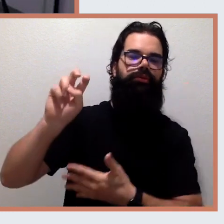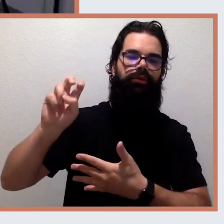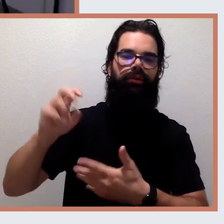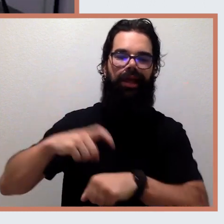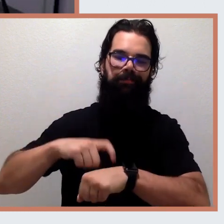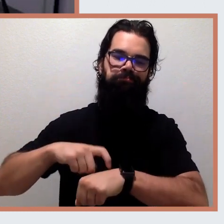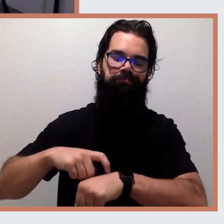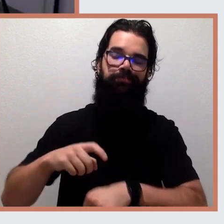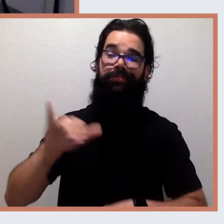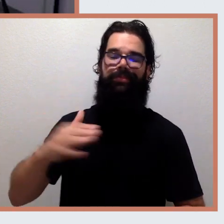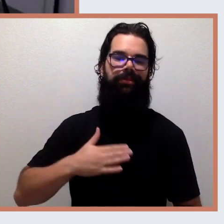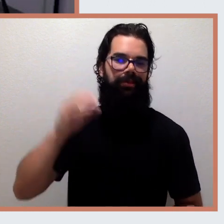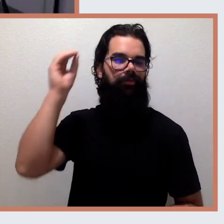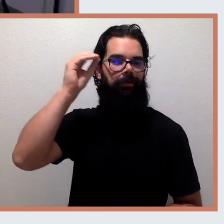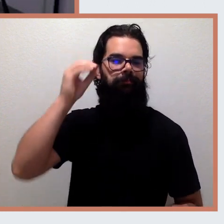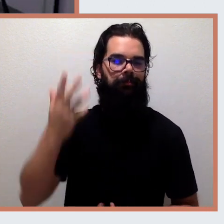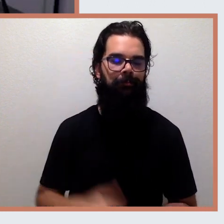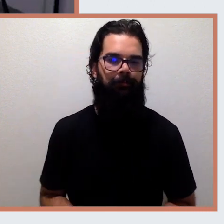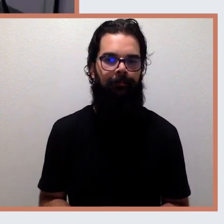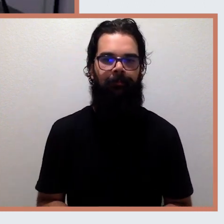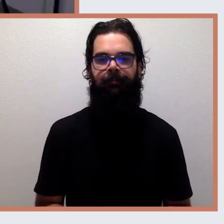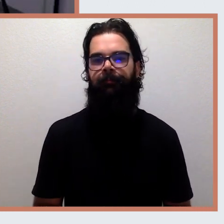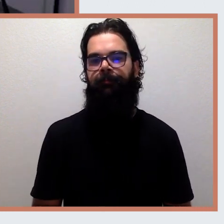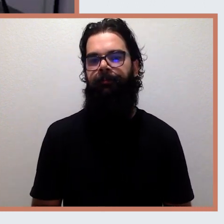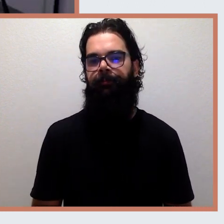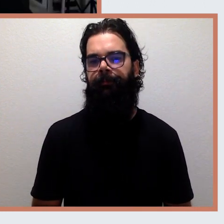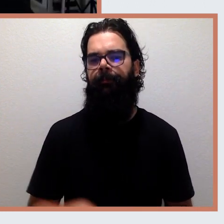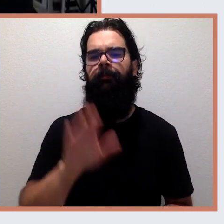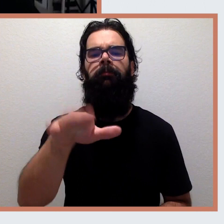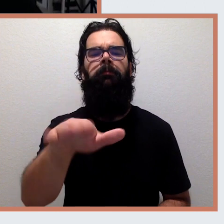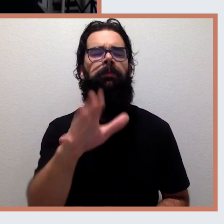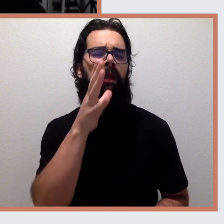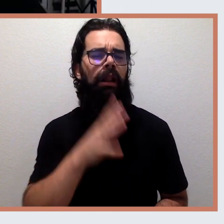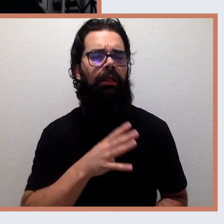and drive it to where it's more of a fair playing field, in my opinion.